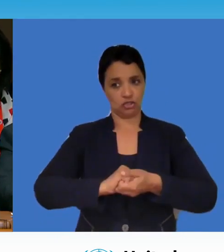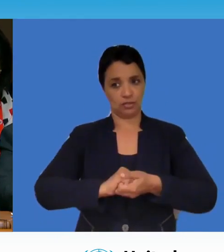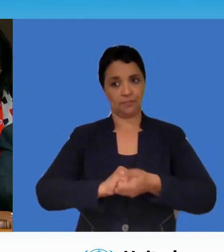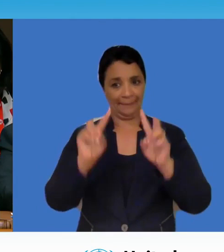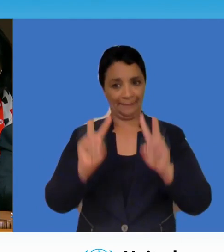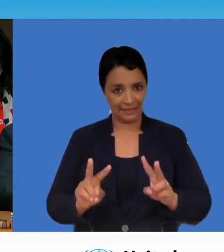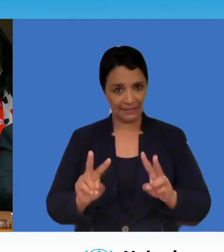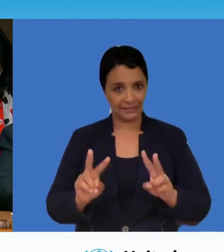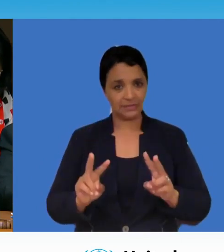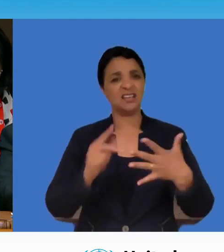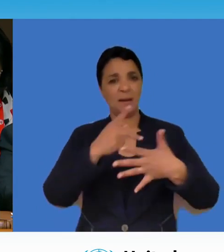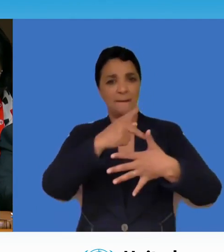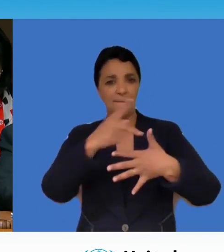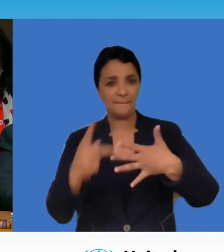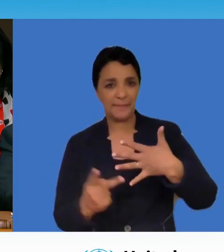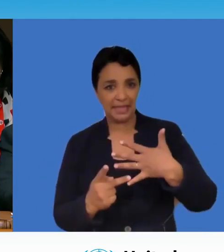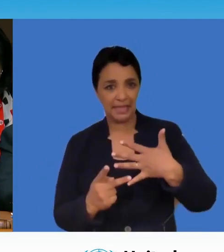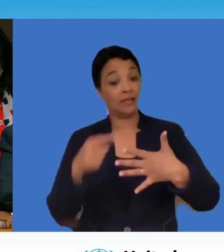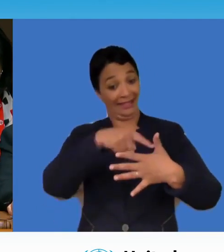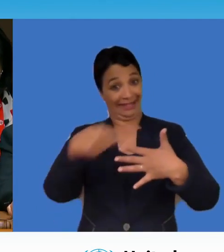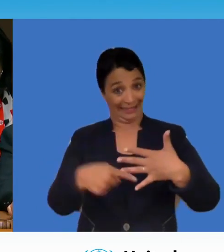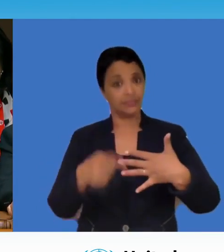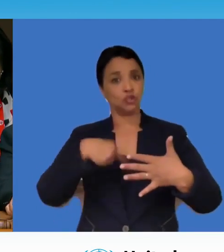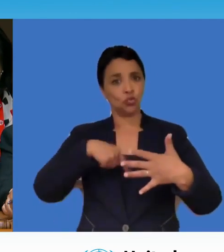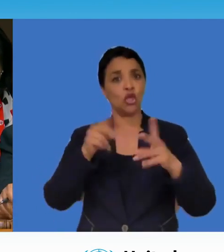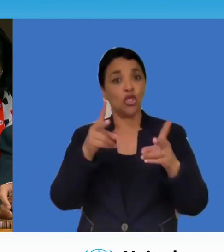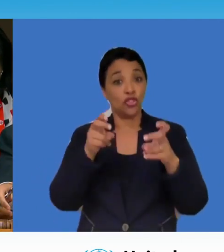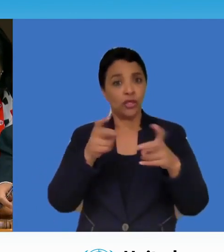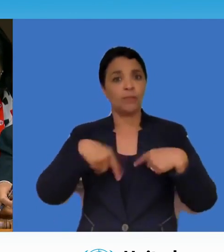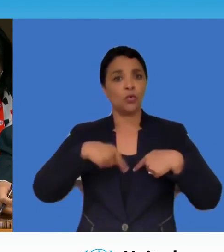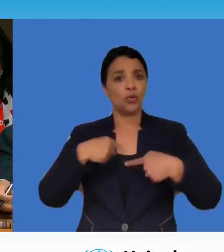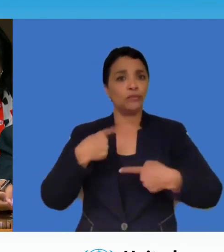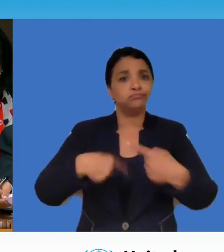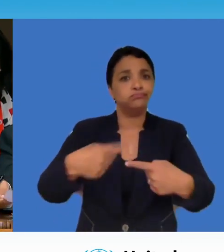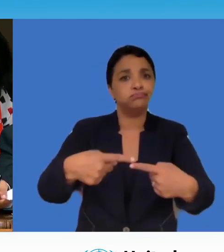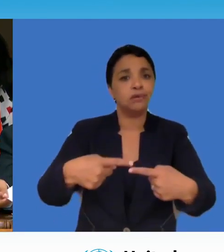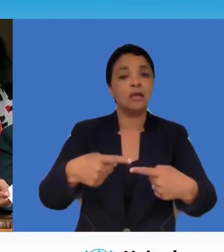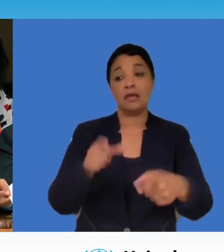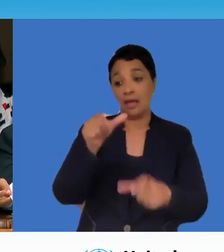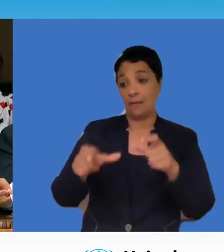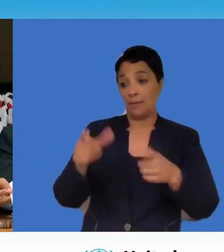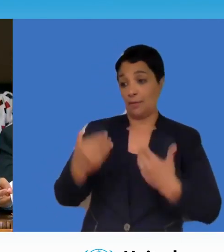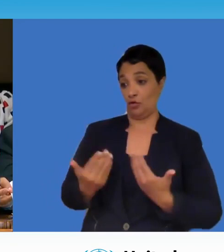addressed major gaps in the realization of inclusive and sustainable development by for